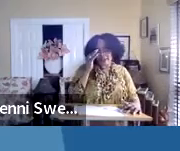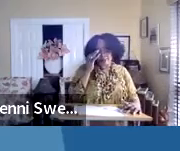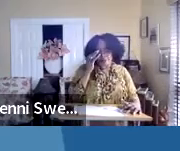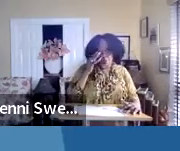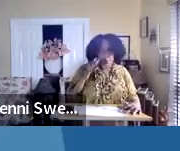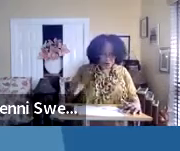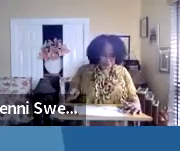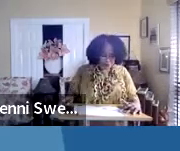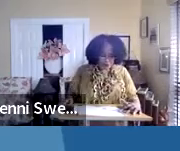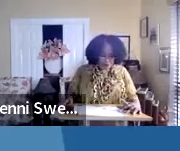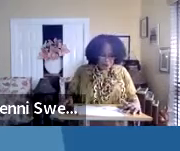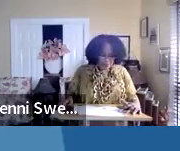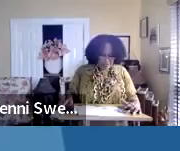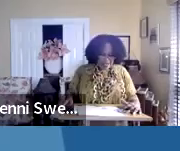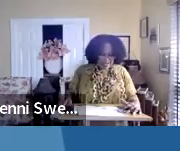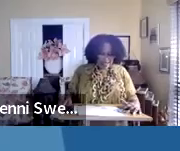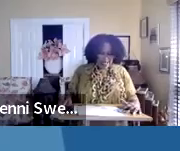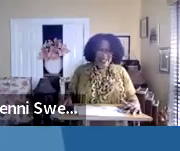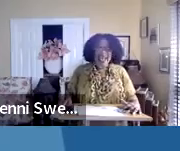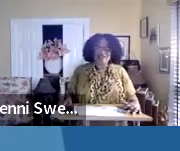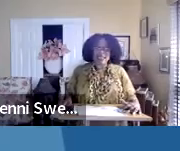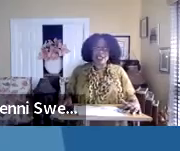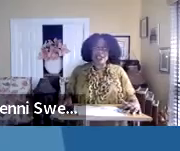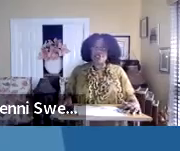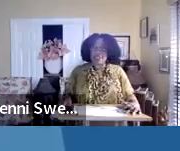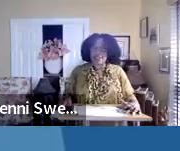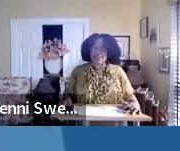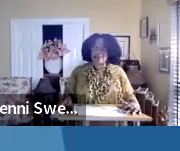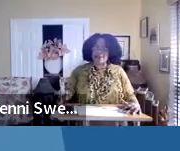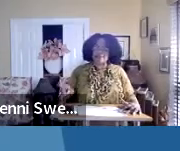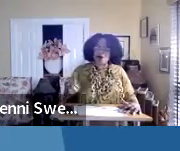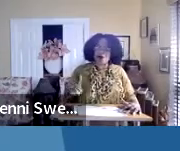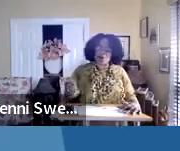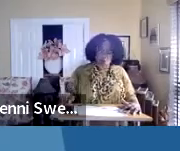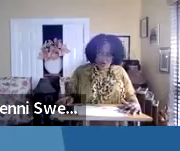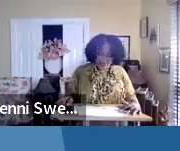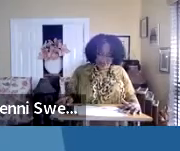p.m.